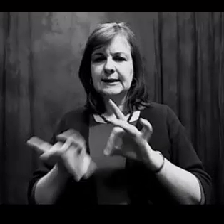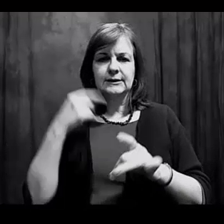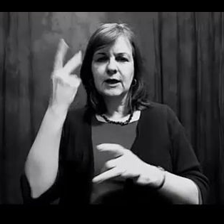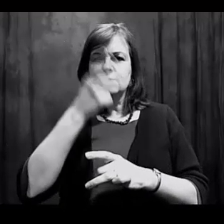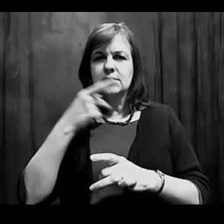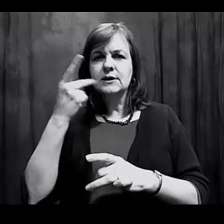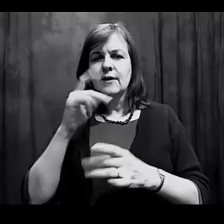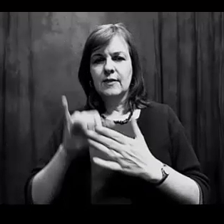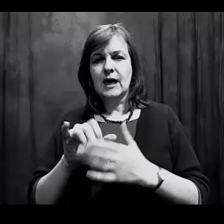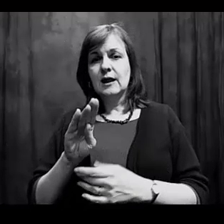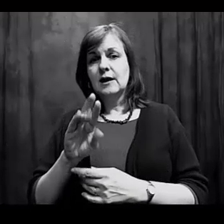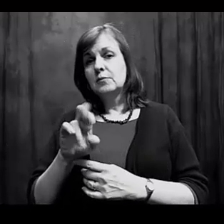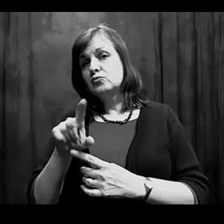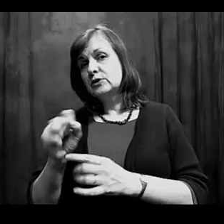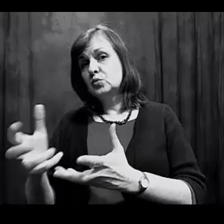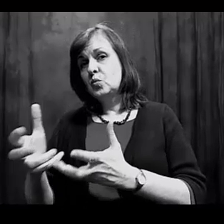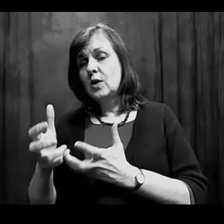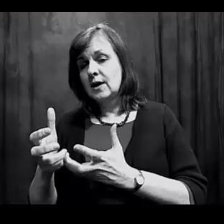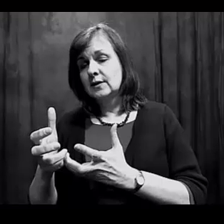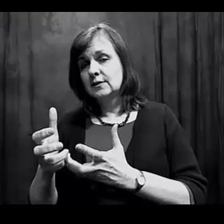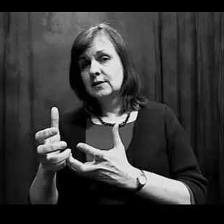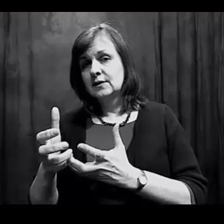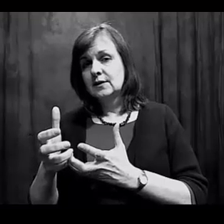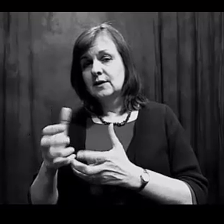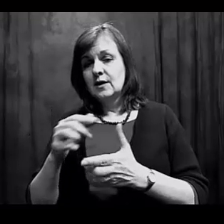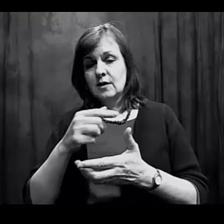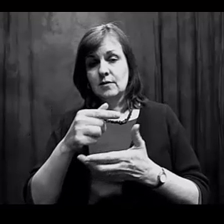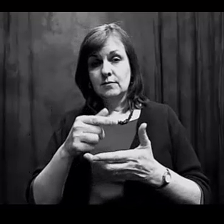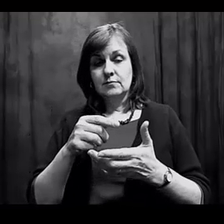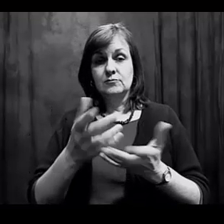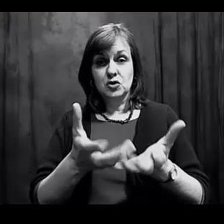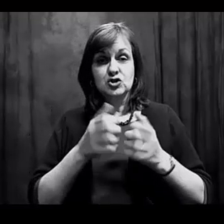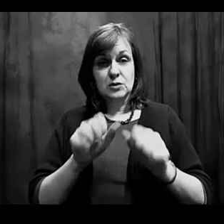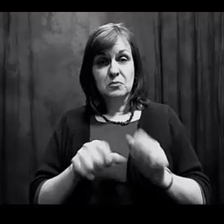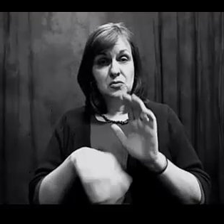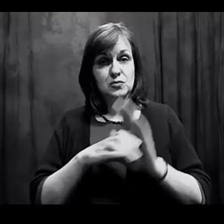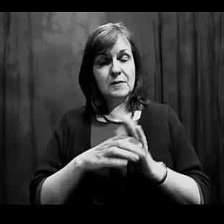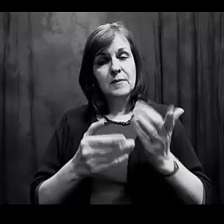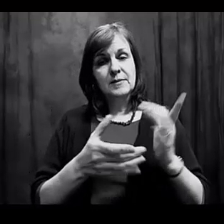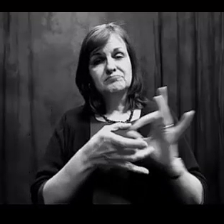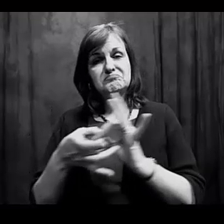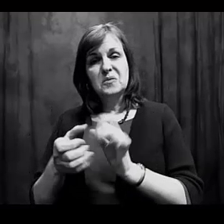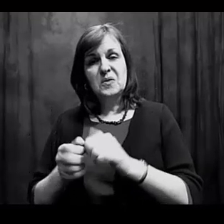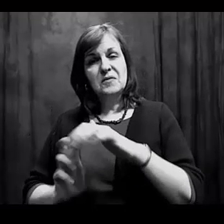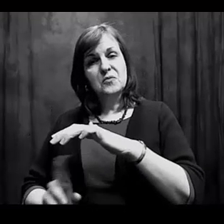genetics because with the selection of phenotypes that are of interest to breeders'